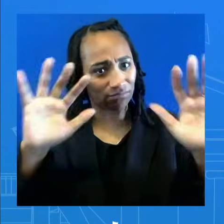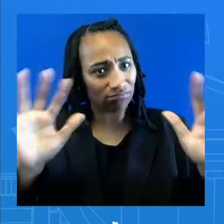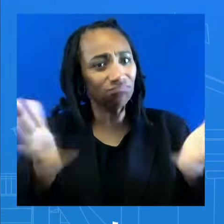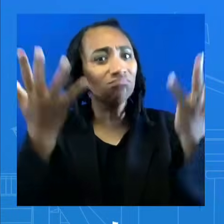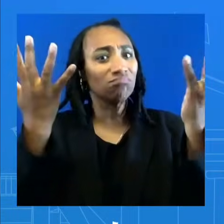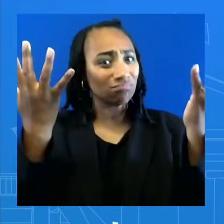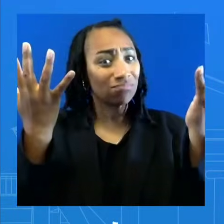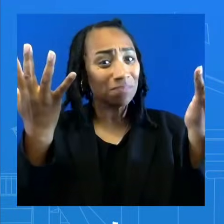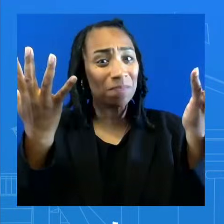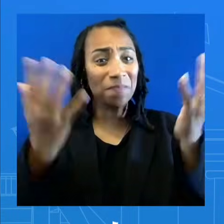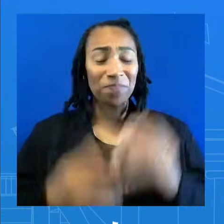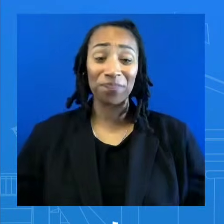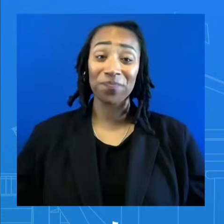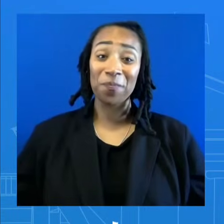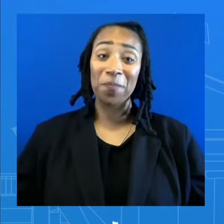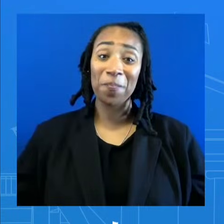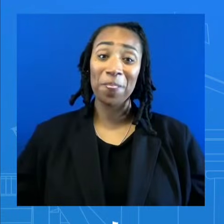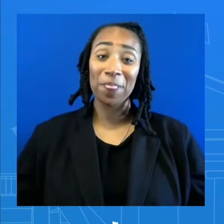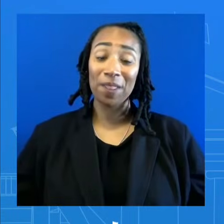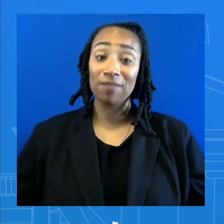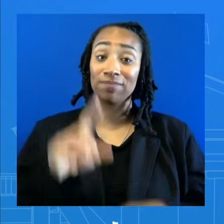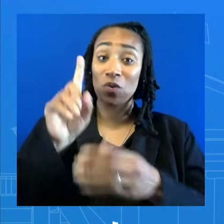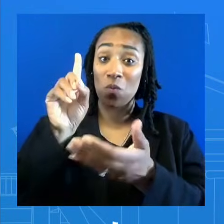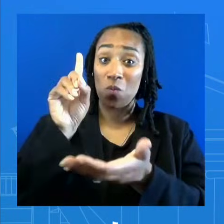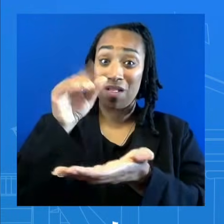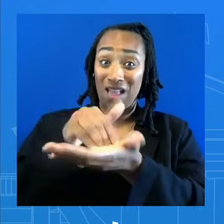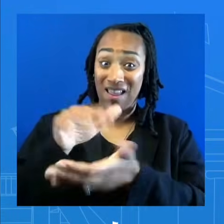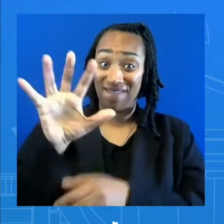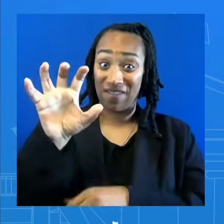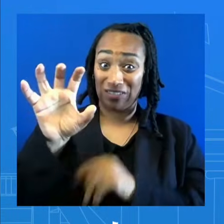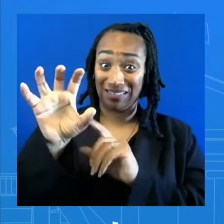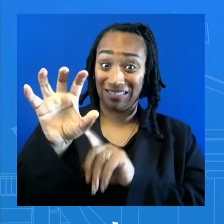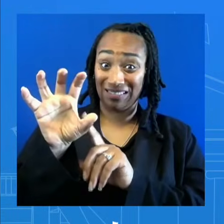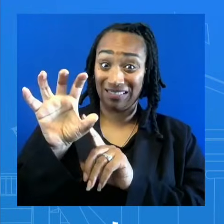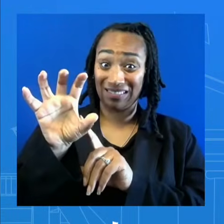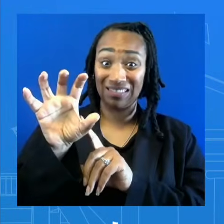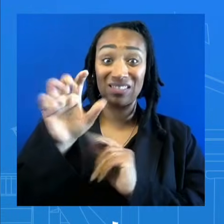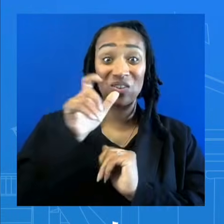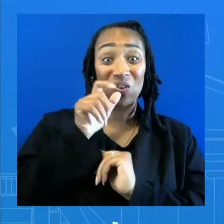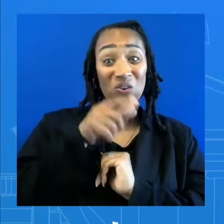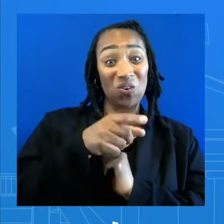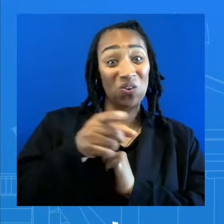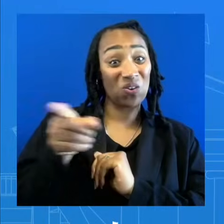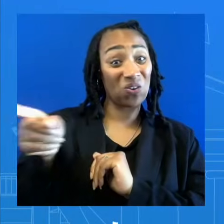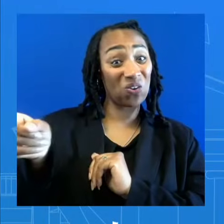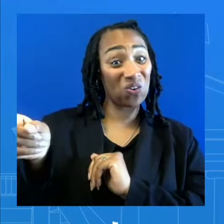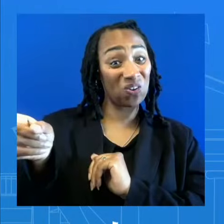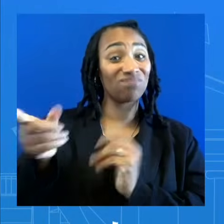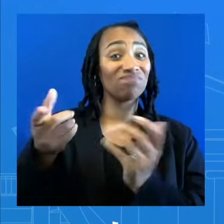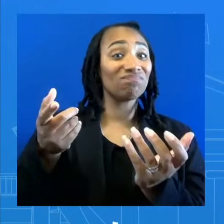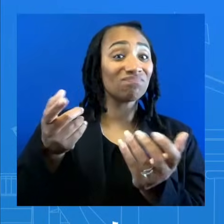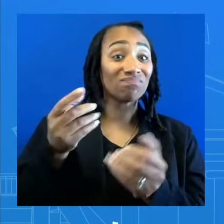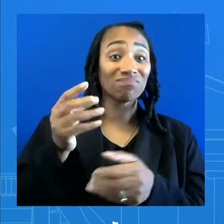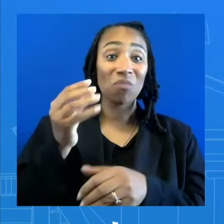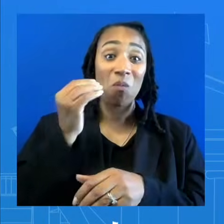who were placed on home confinement during the COVID-19 pandemic and who have successfully reintegrated